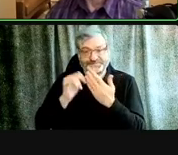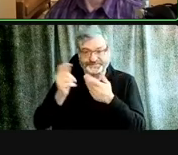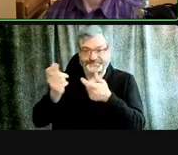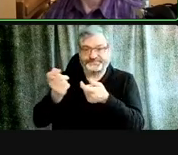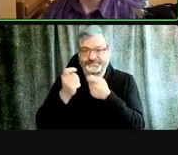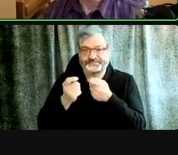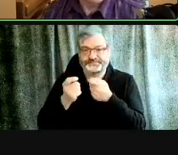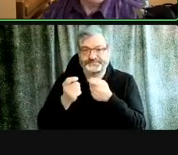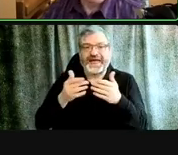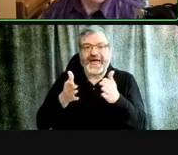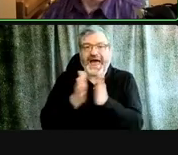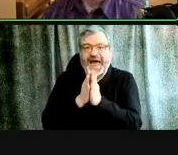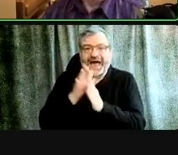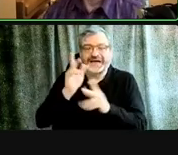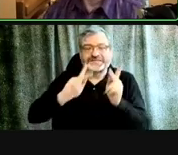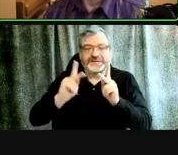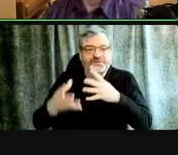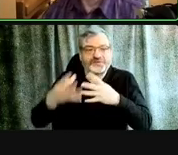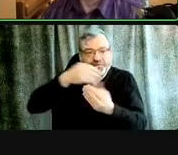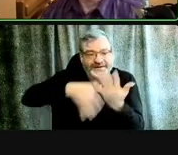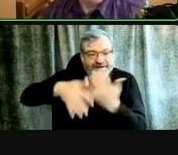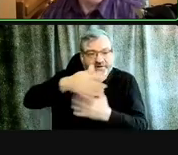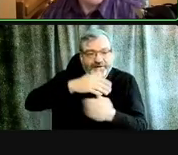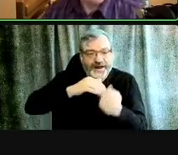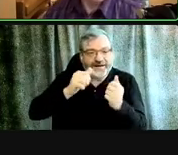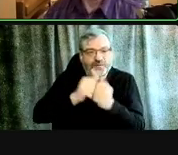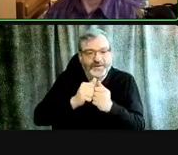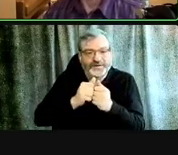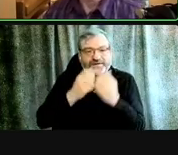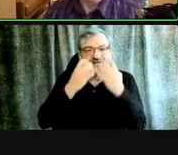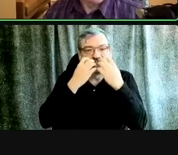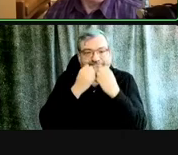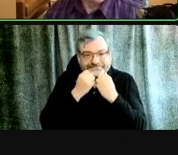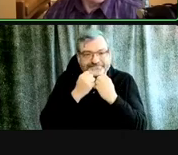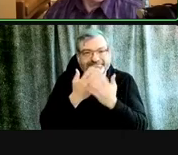to be able to touch a 50,000 year old safer tooth Tiger skull,